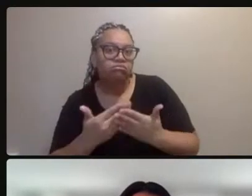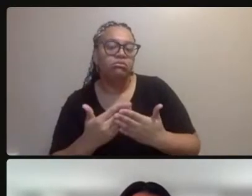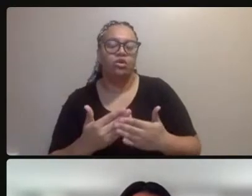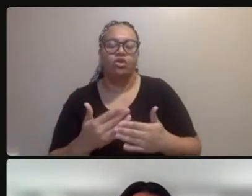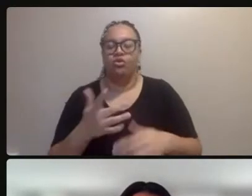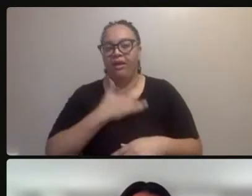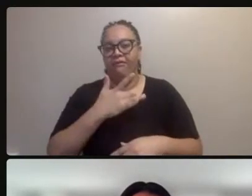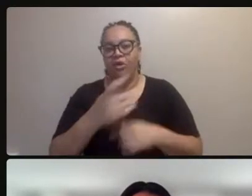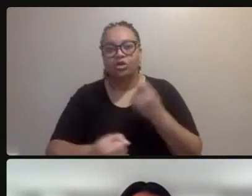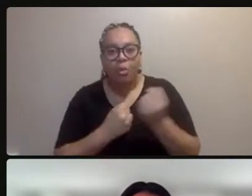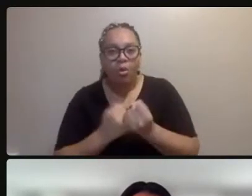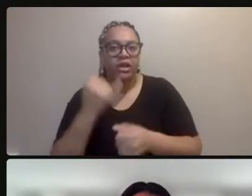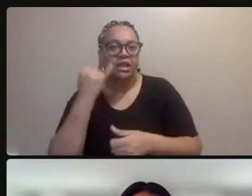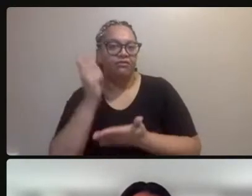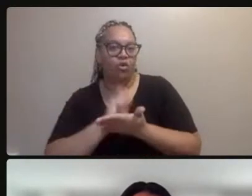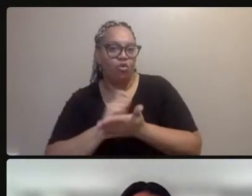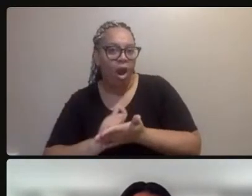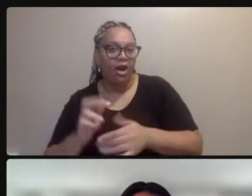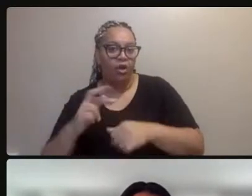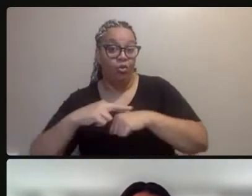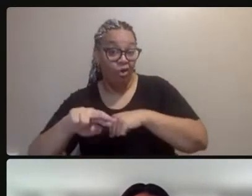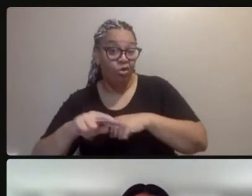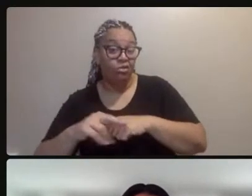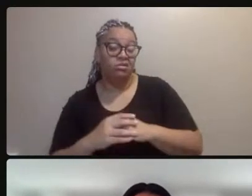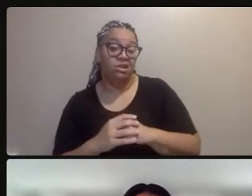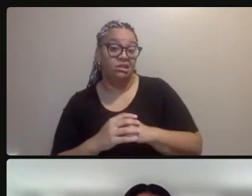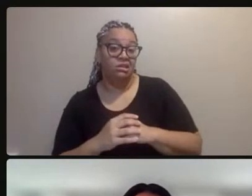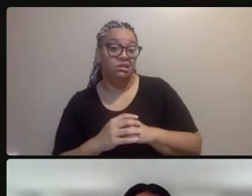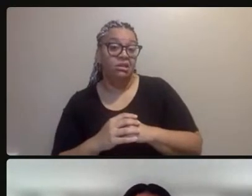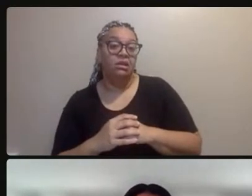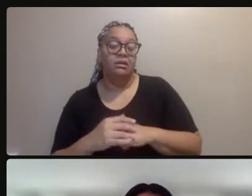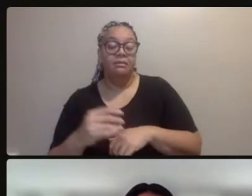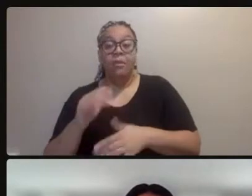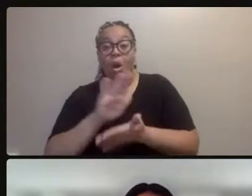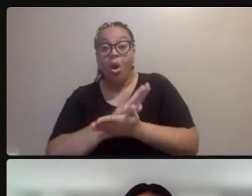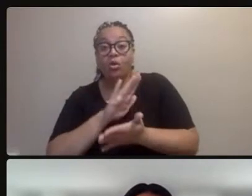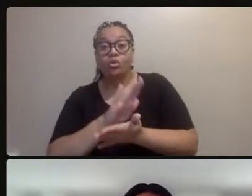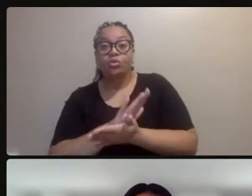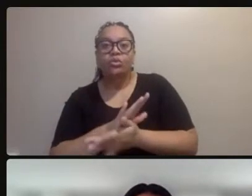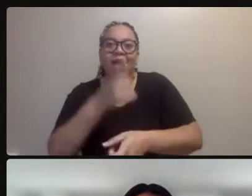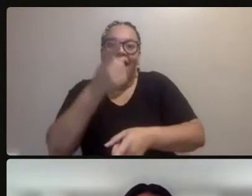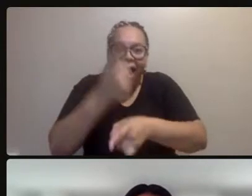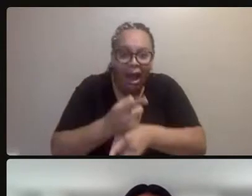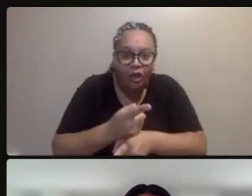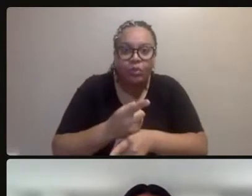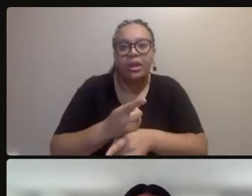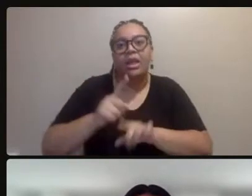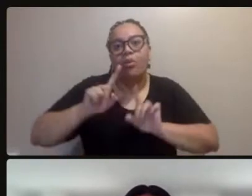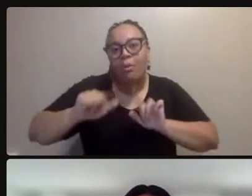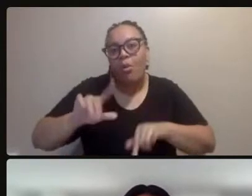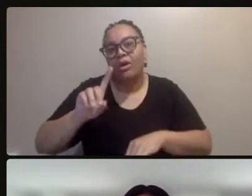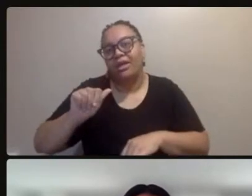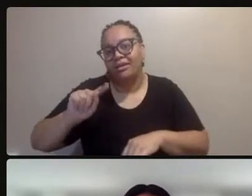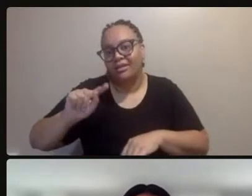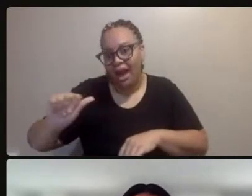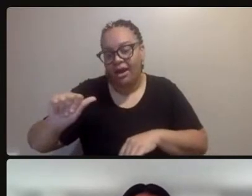INCIDENCES OSAFE BEHAVIOR